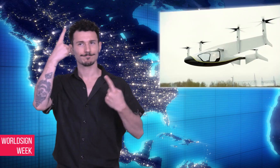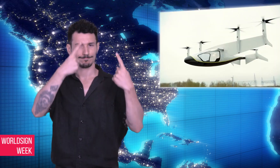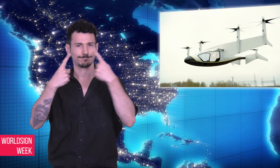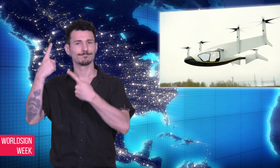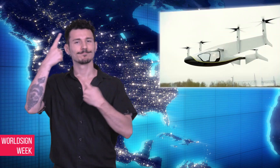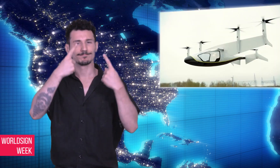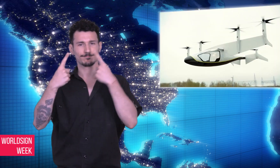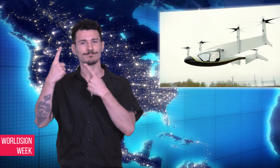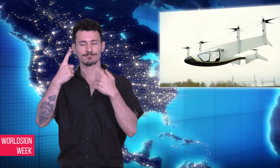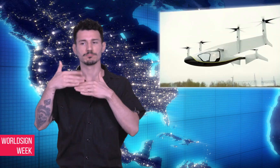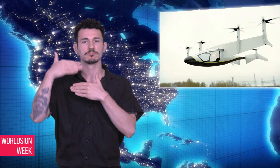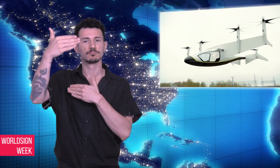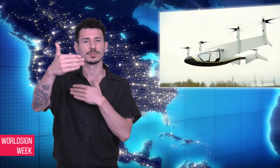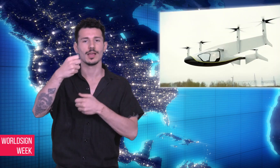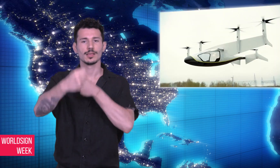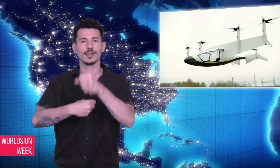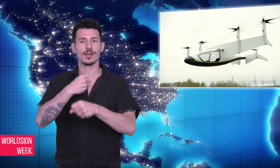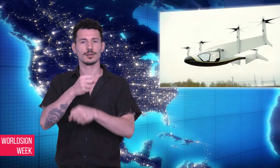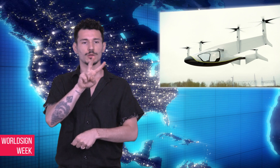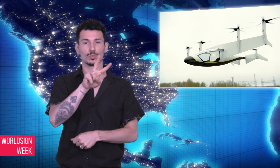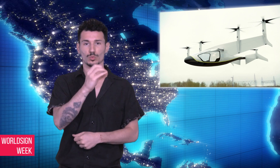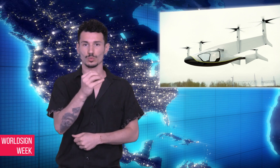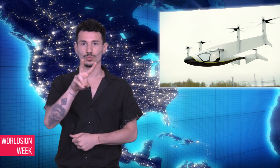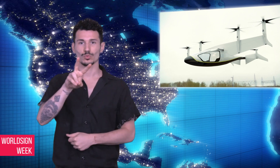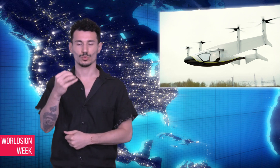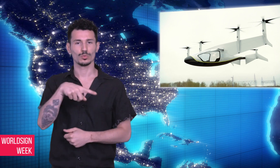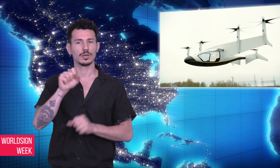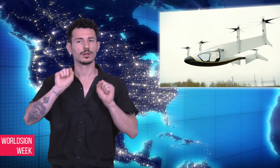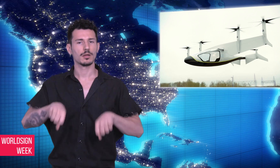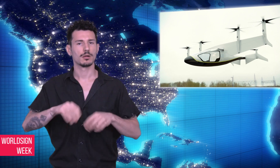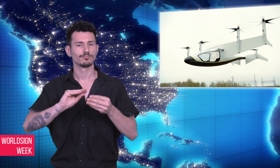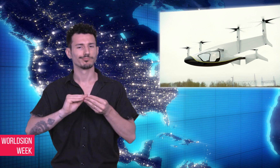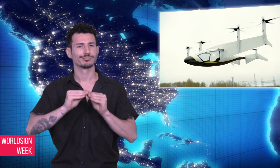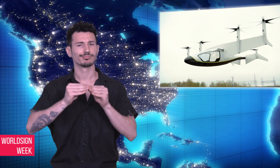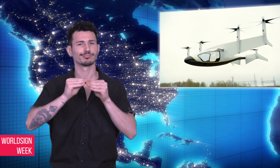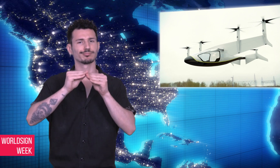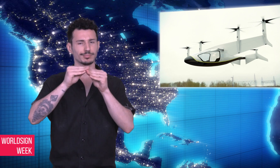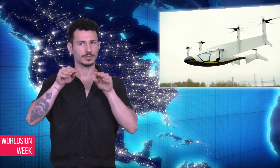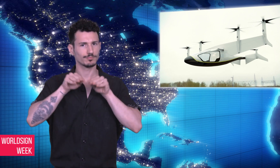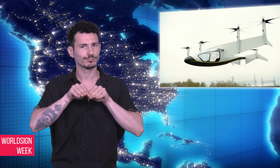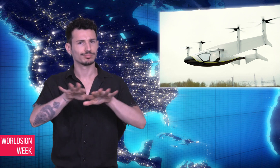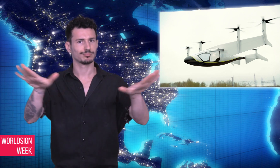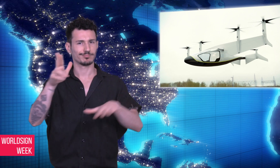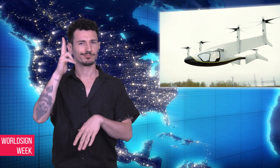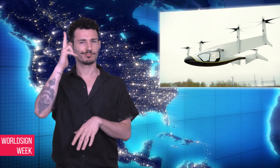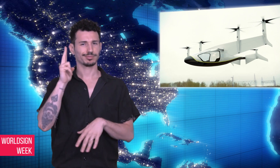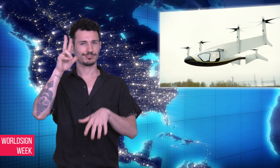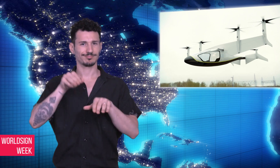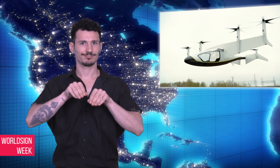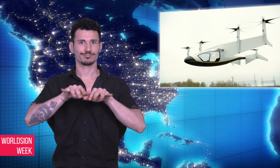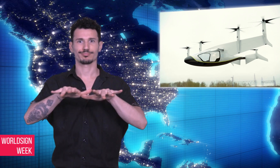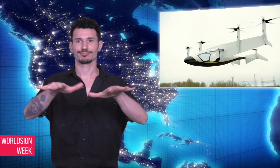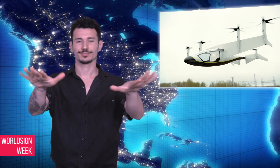used for personal use, as public transport, and or even for military